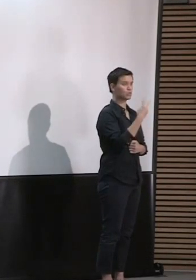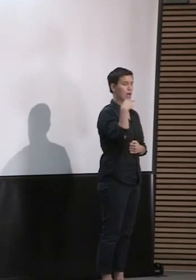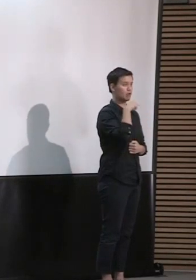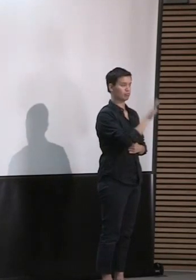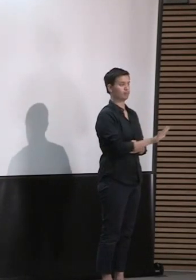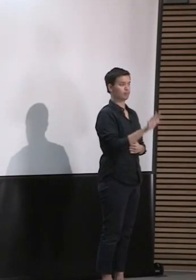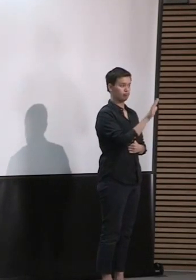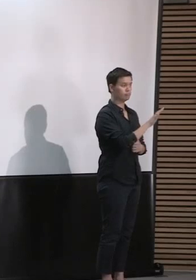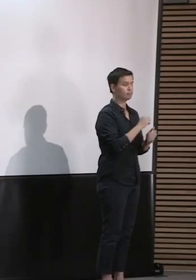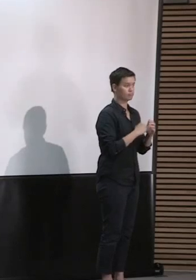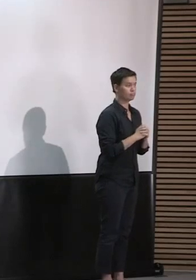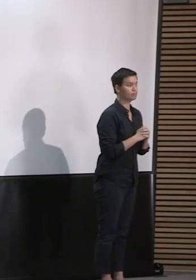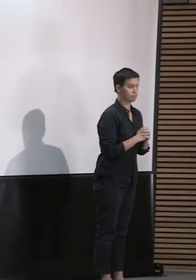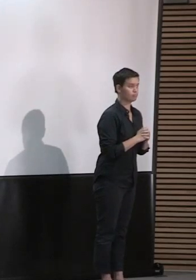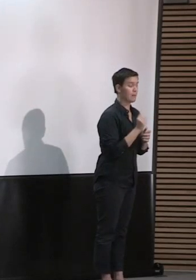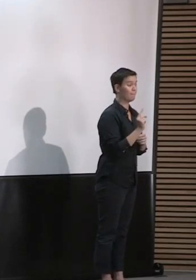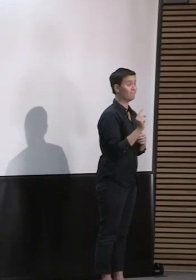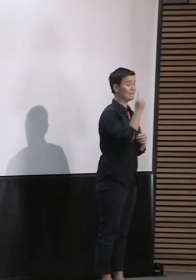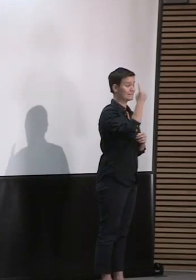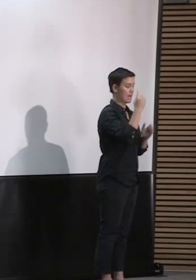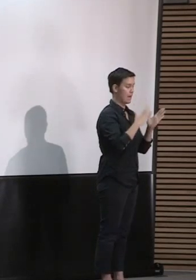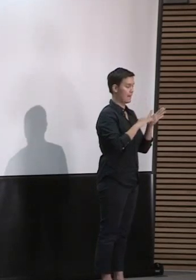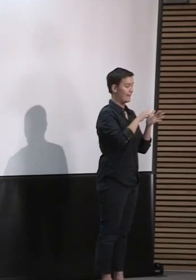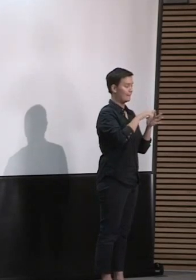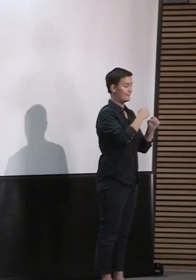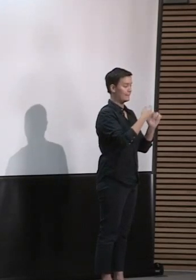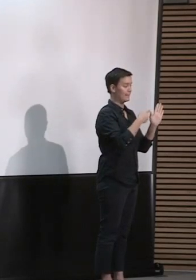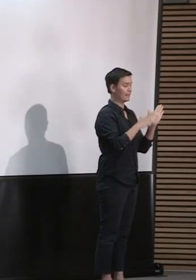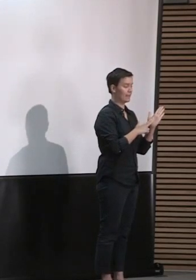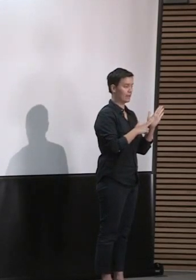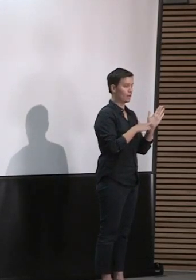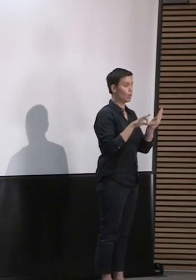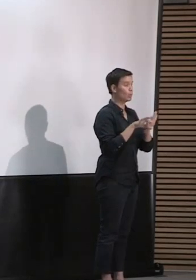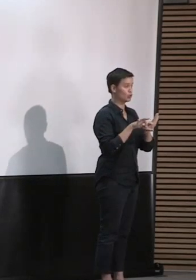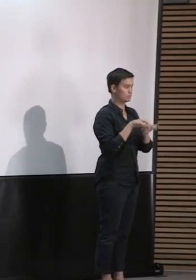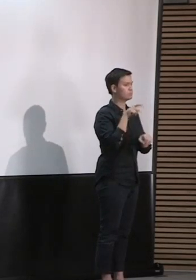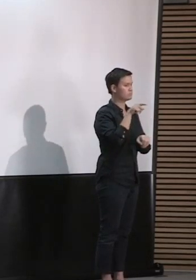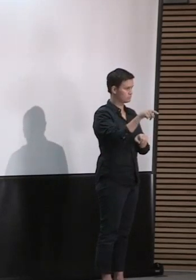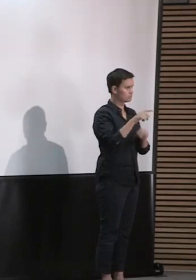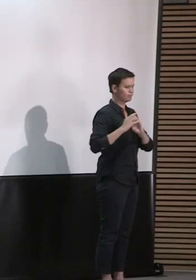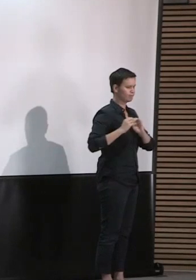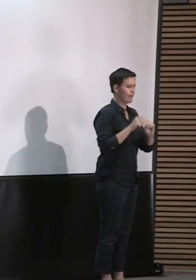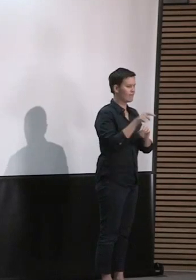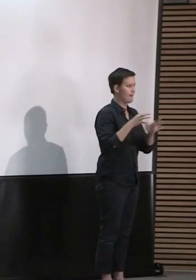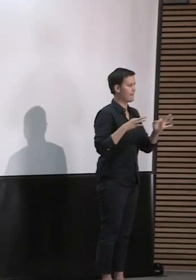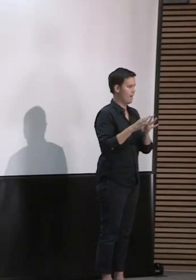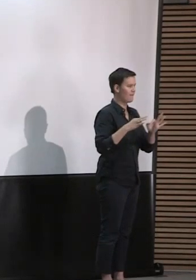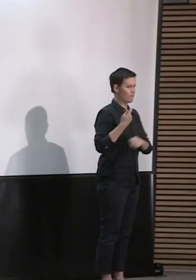response to around 1200. This